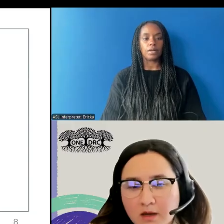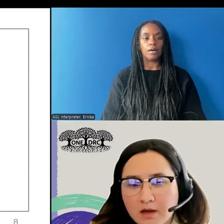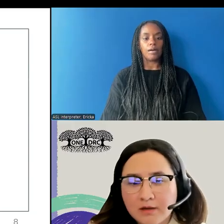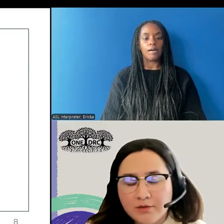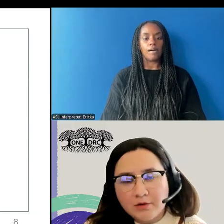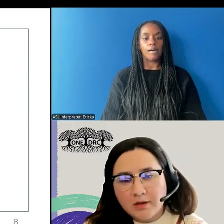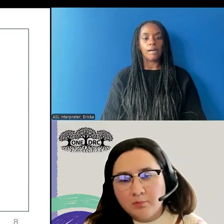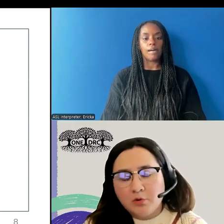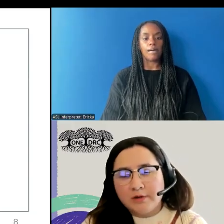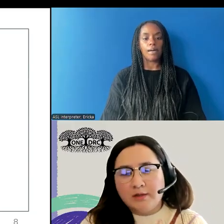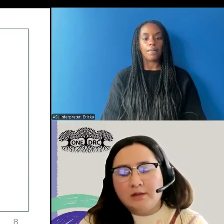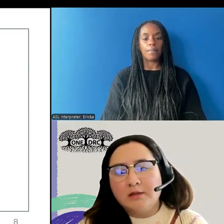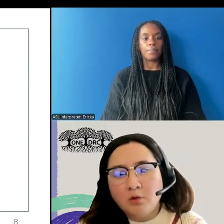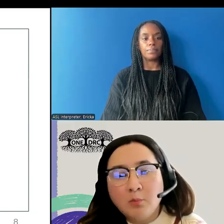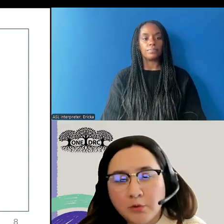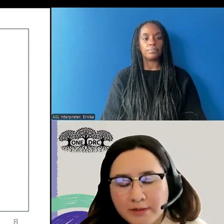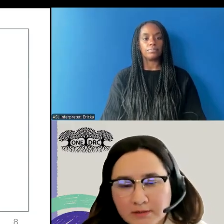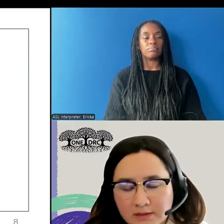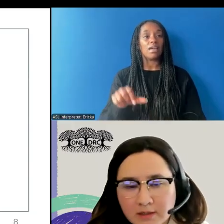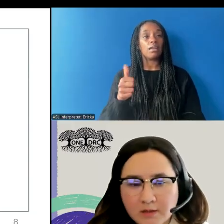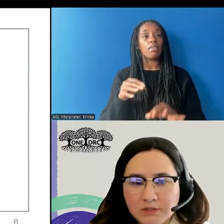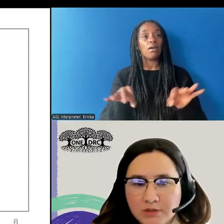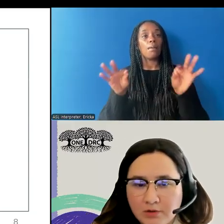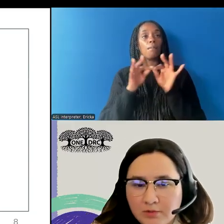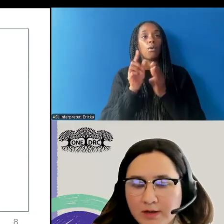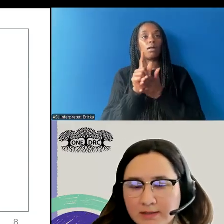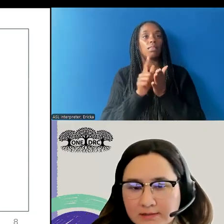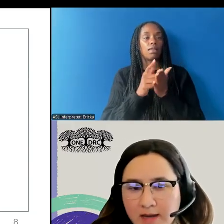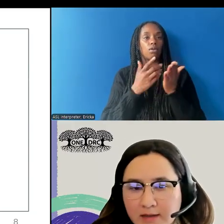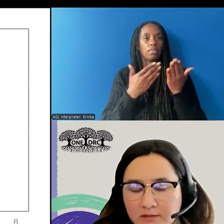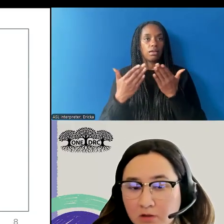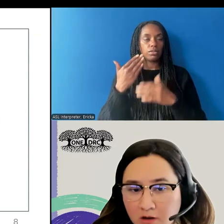Another important legal point, to know is that the law